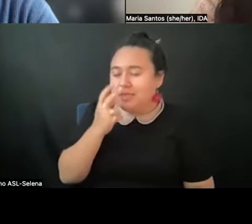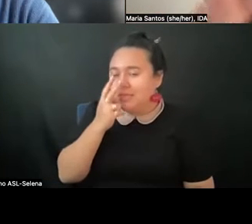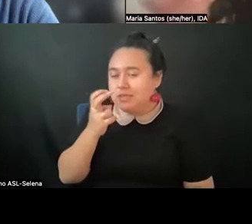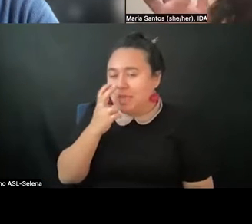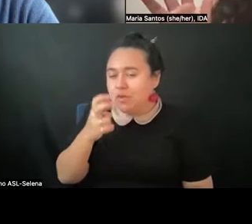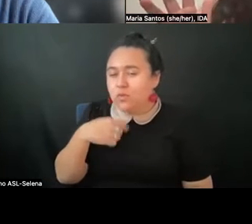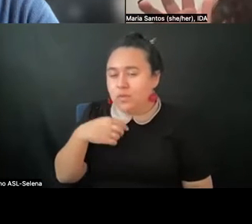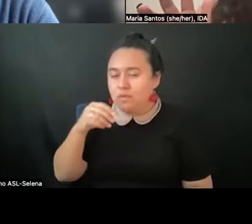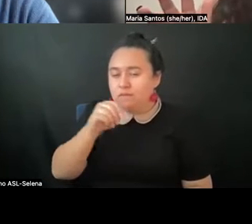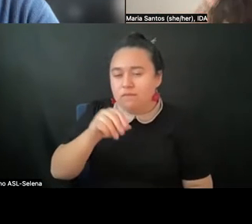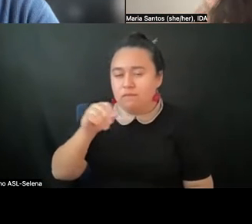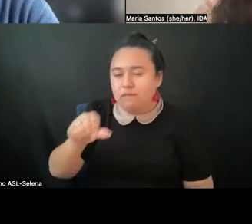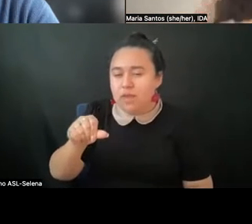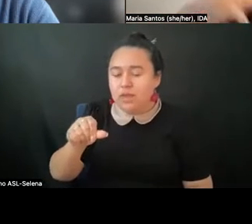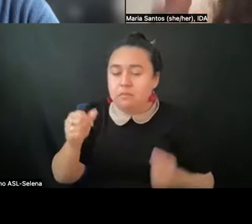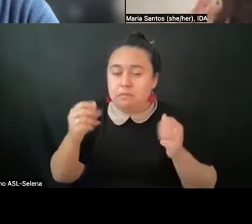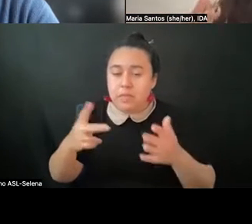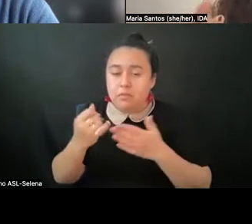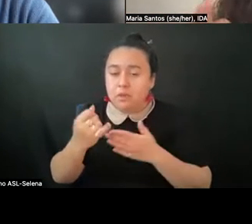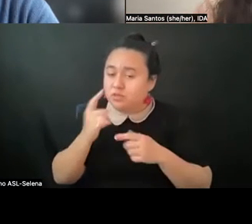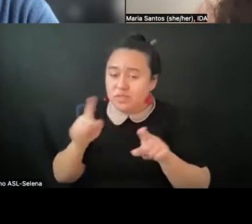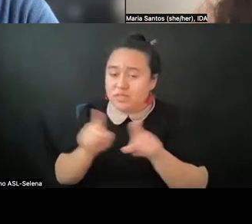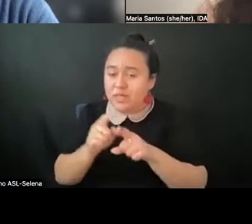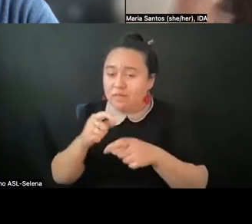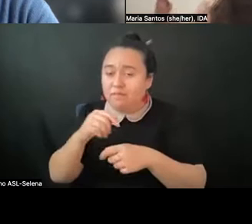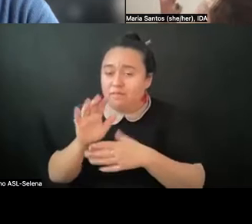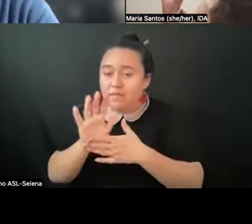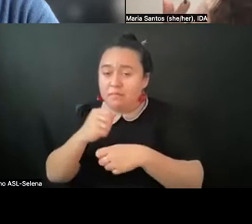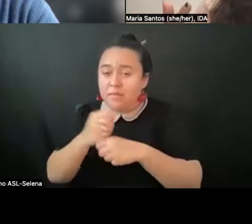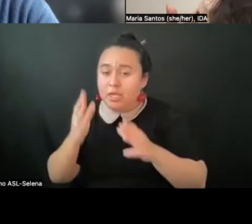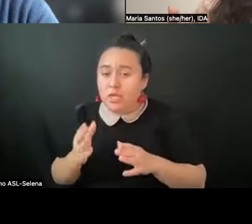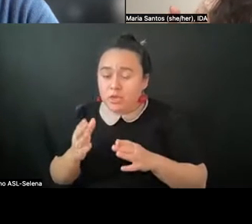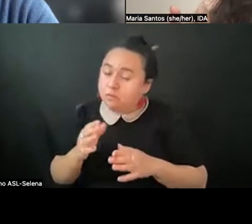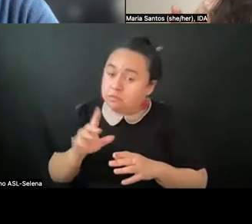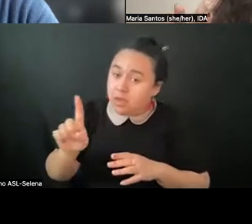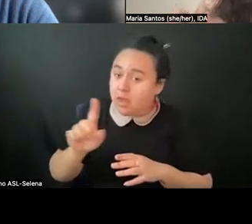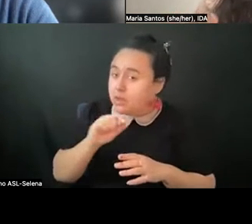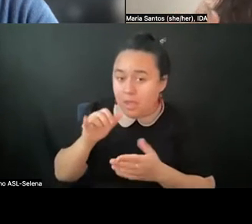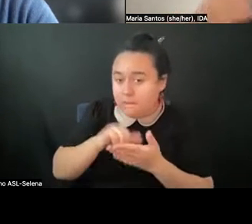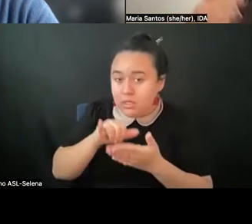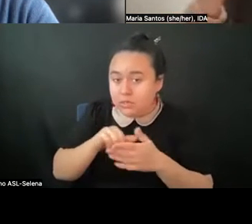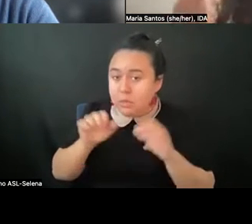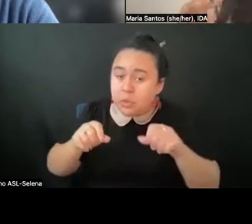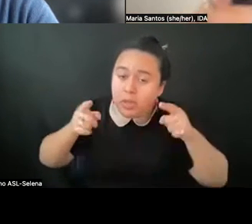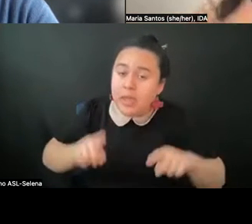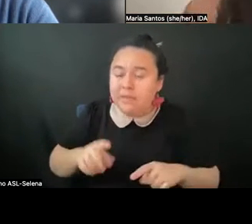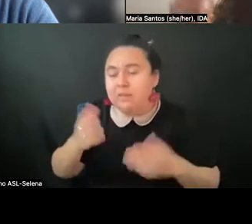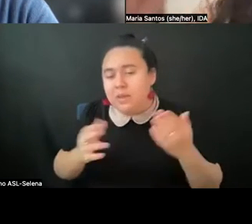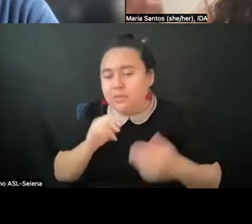impossible. Just saying that out loud that you can apply with multiple projects. But you will have to fill out an application for every single project that you apply with.